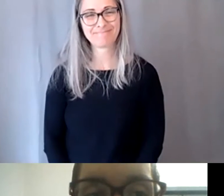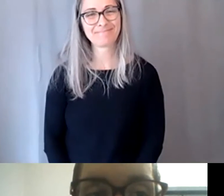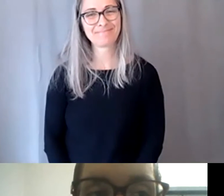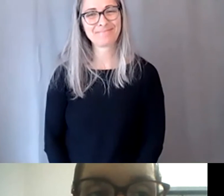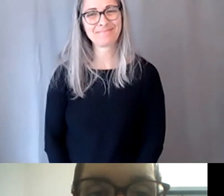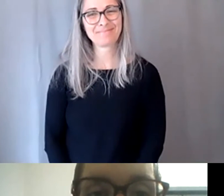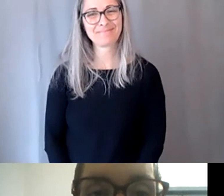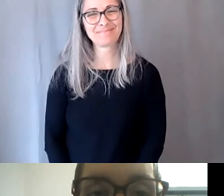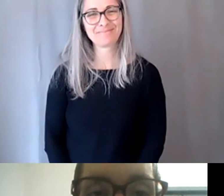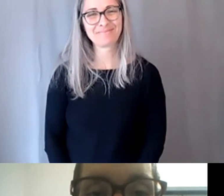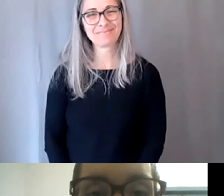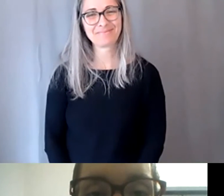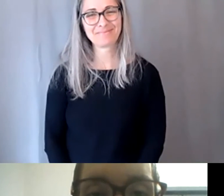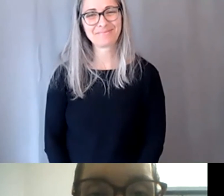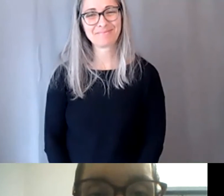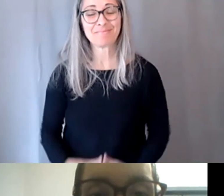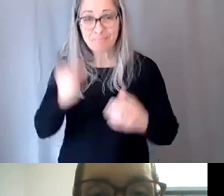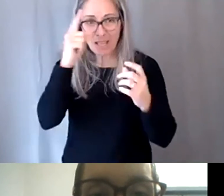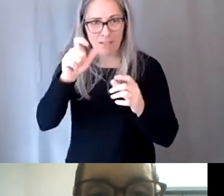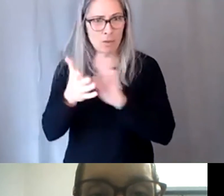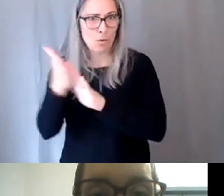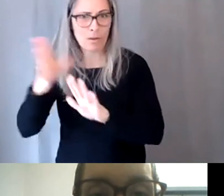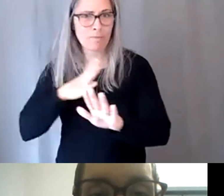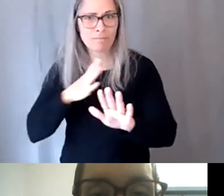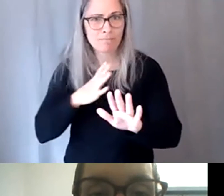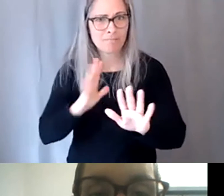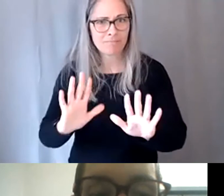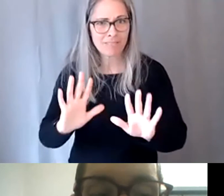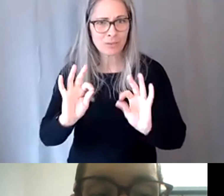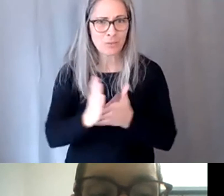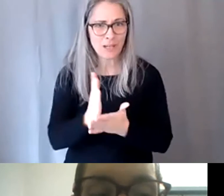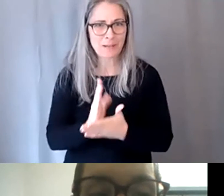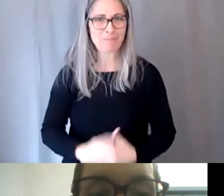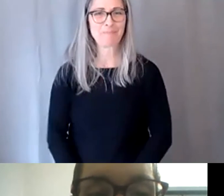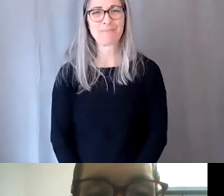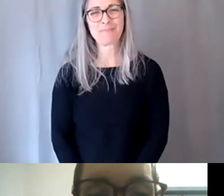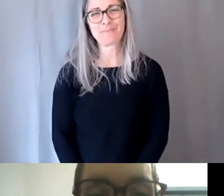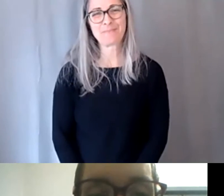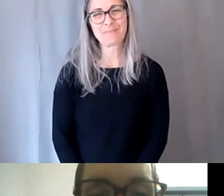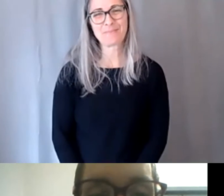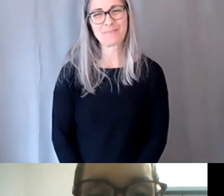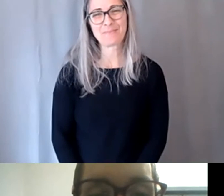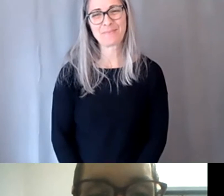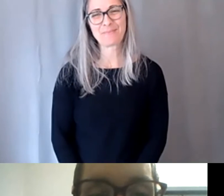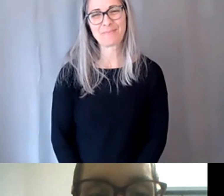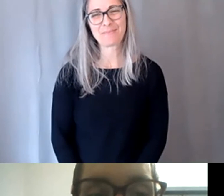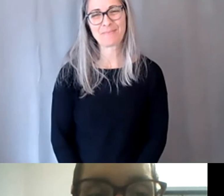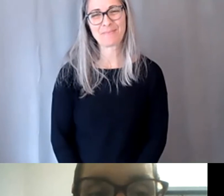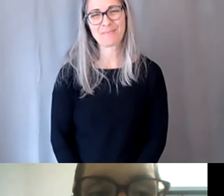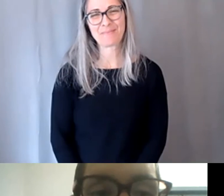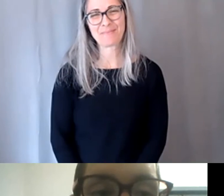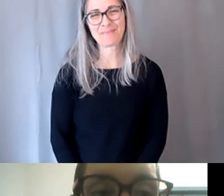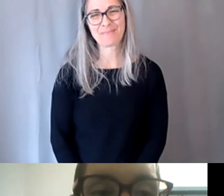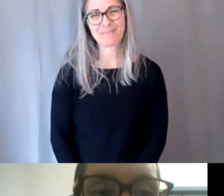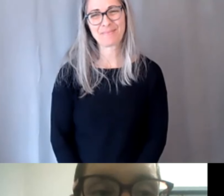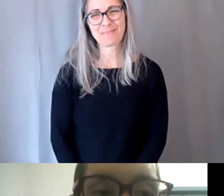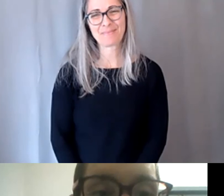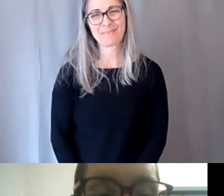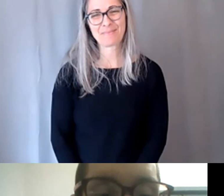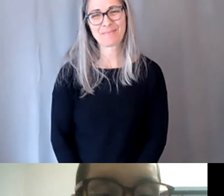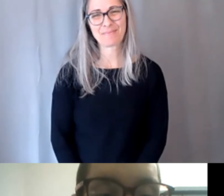if you like but if you have to leave we respect that as well